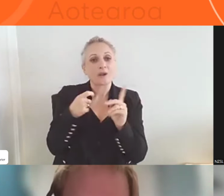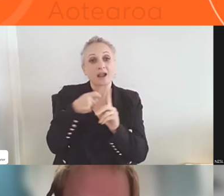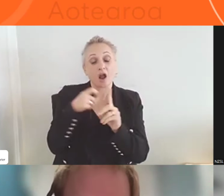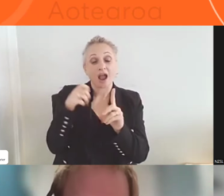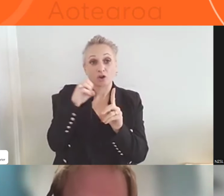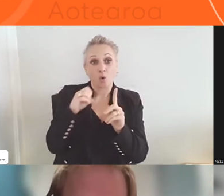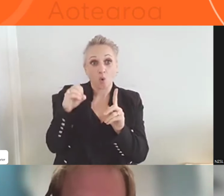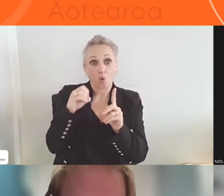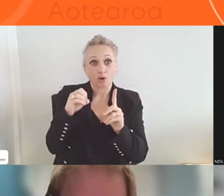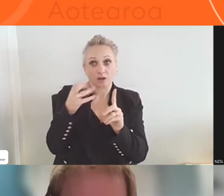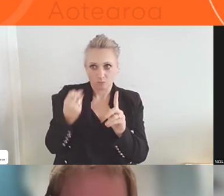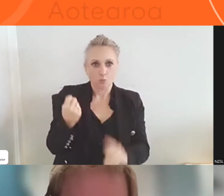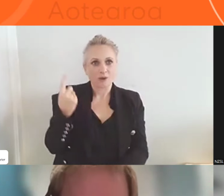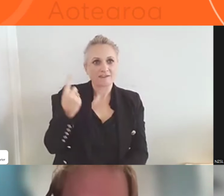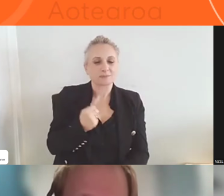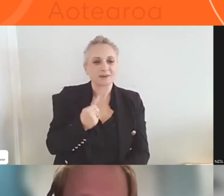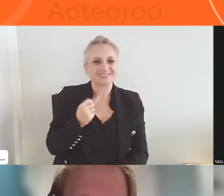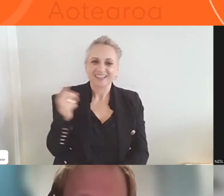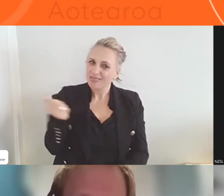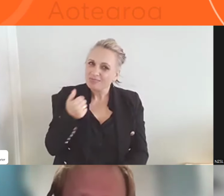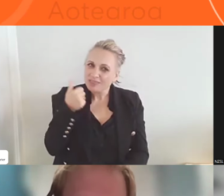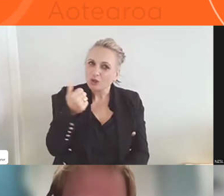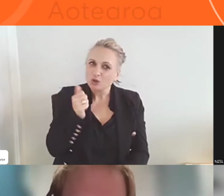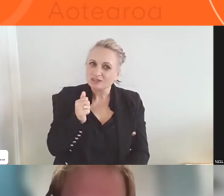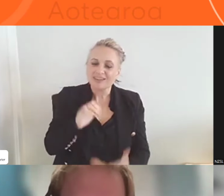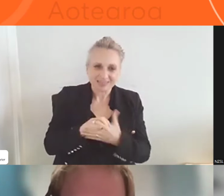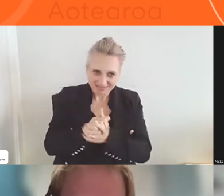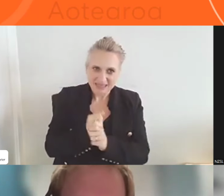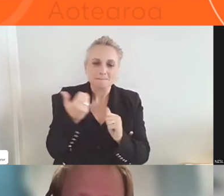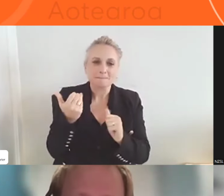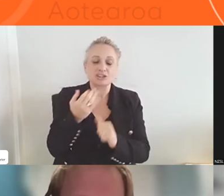good, they're very passionate. Ask your housing support manager